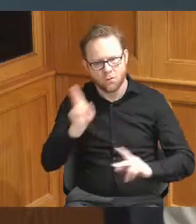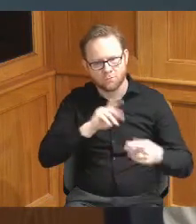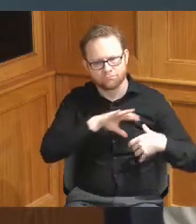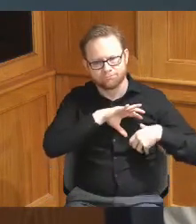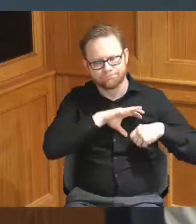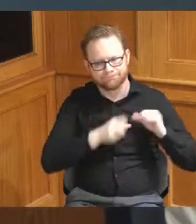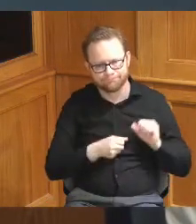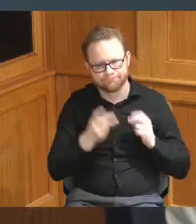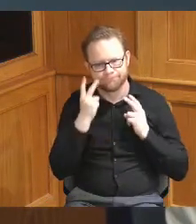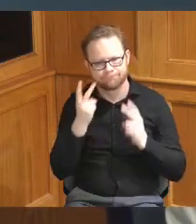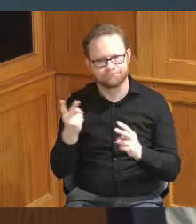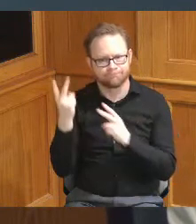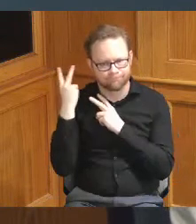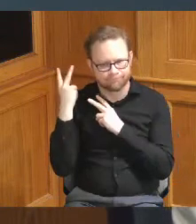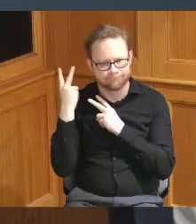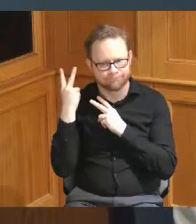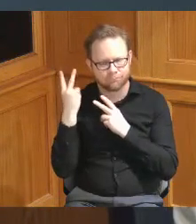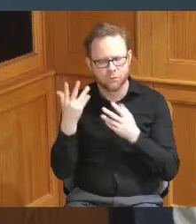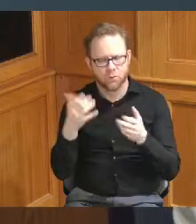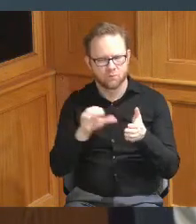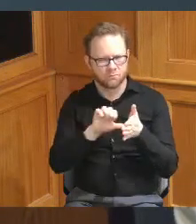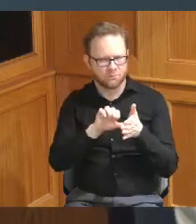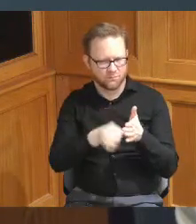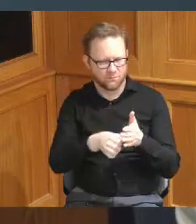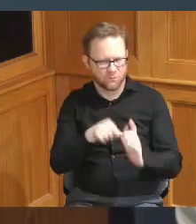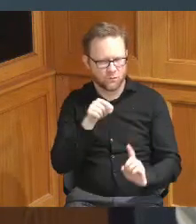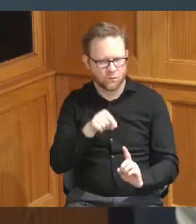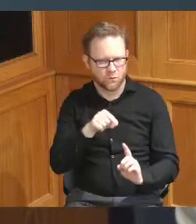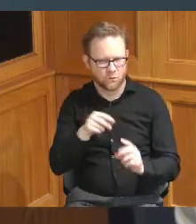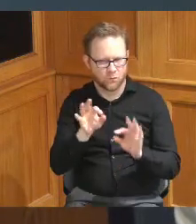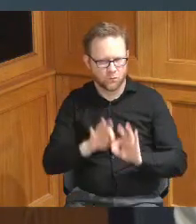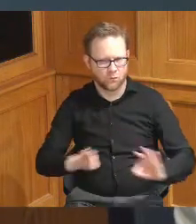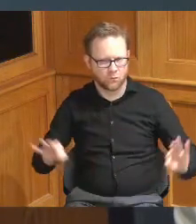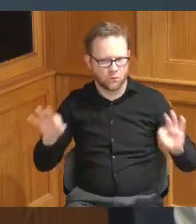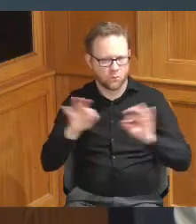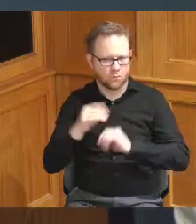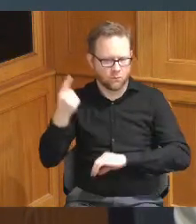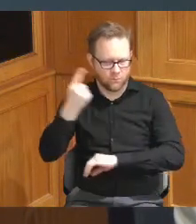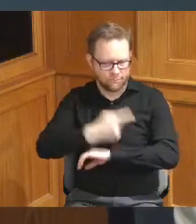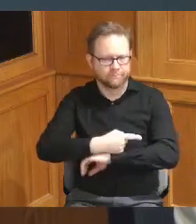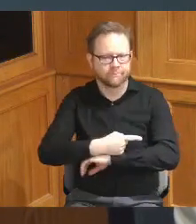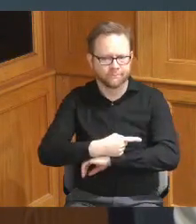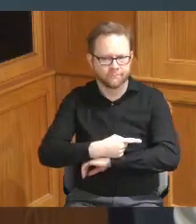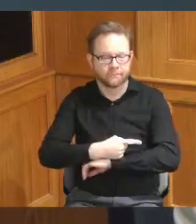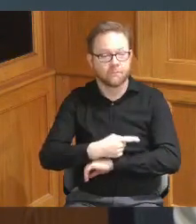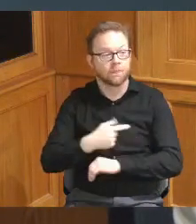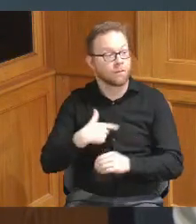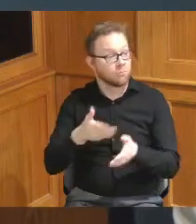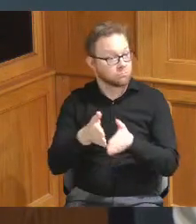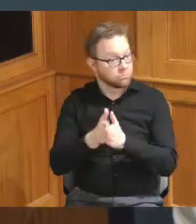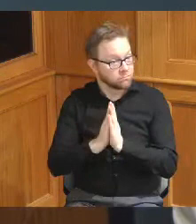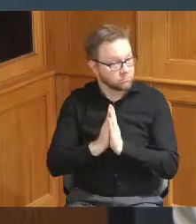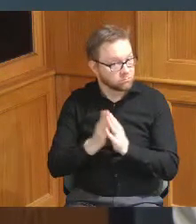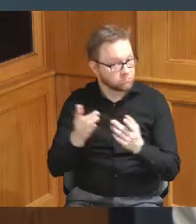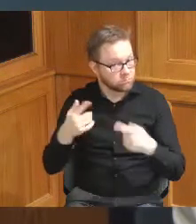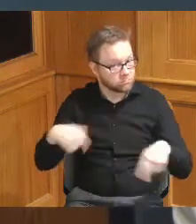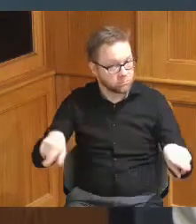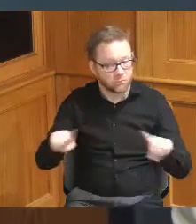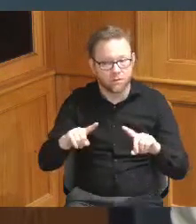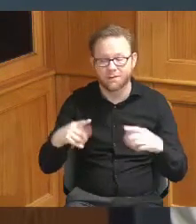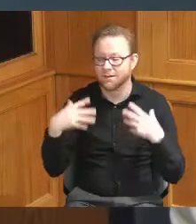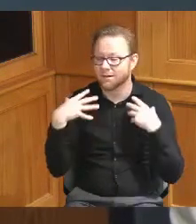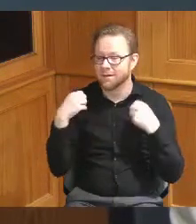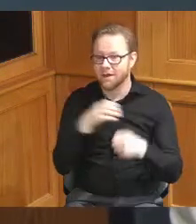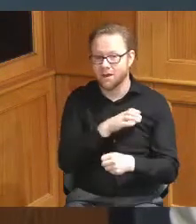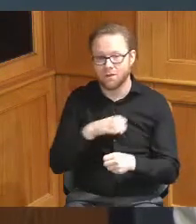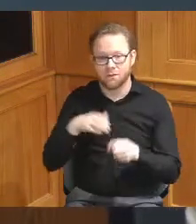highlight that as well on this historic day with that I'd like to ask our Health Commissioner Greg